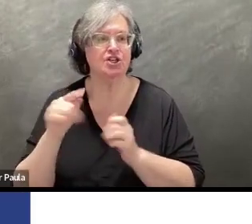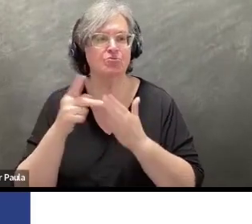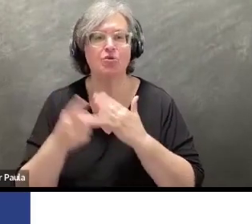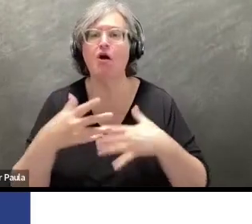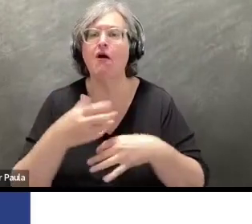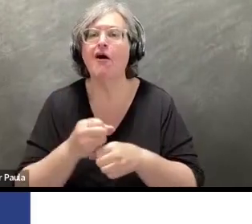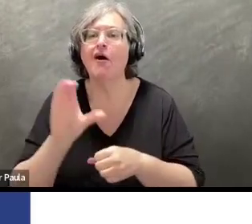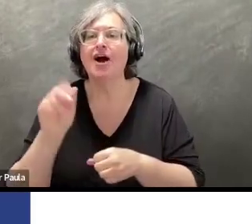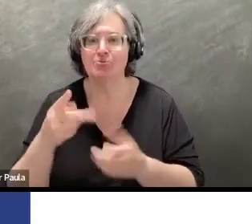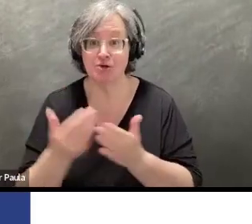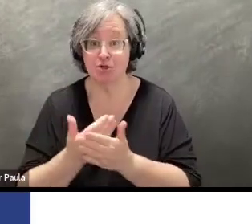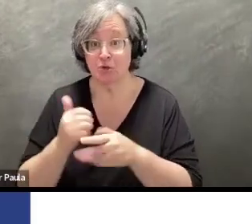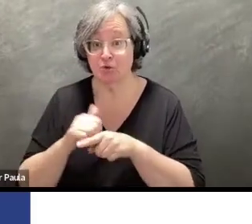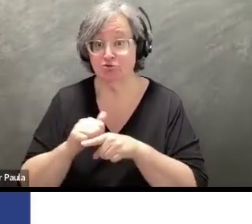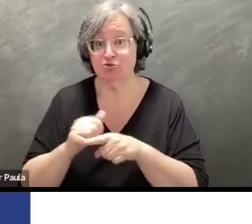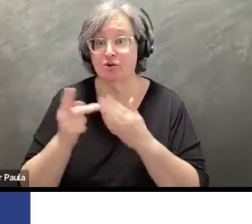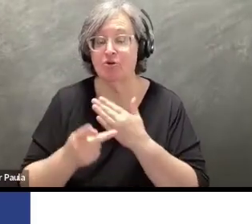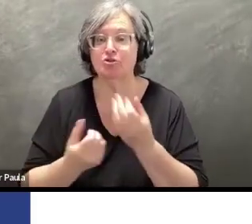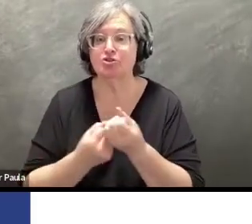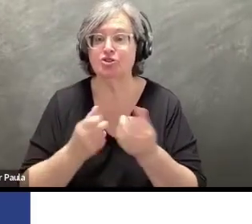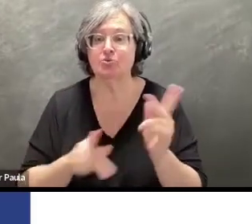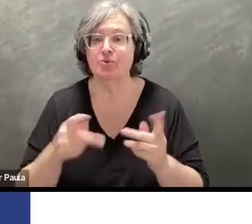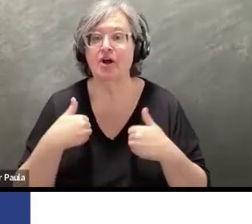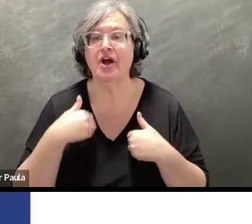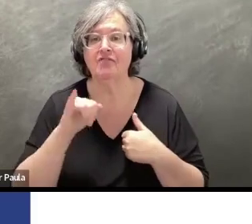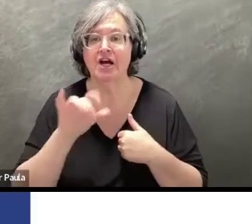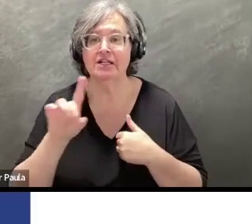new training program to support individuals with IDD as they